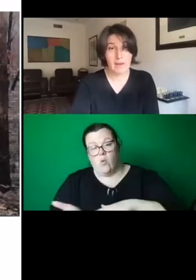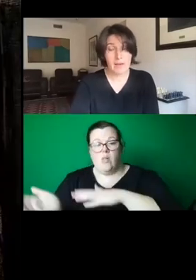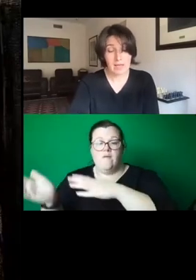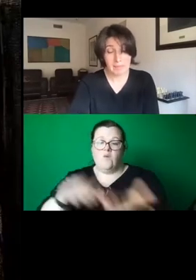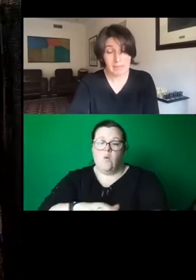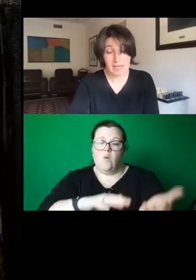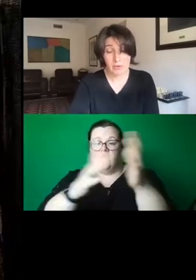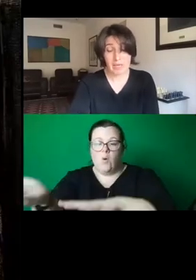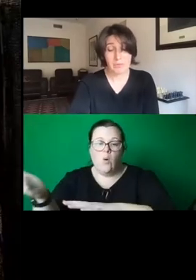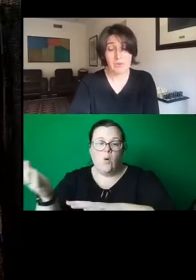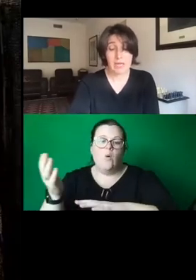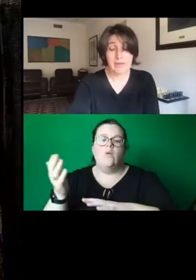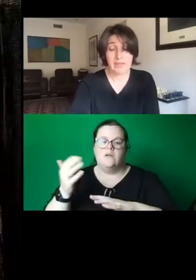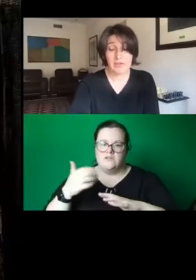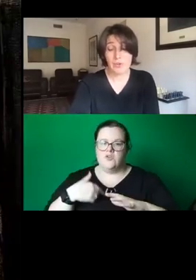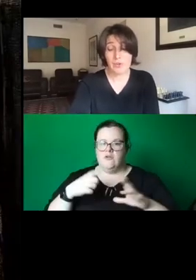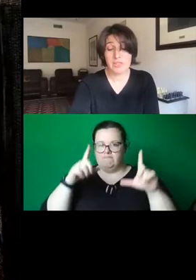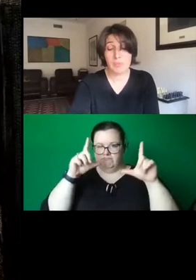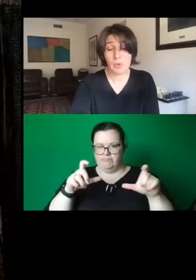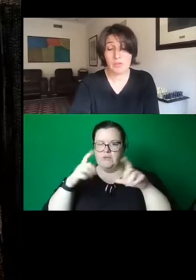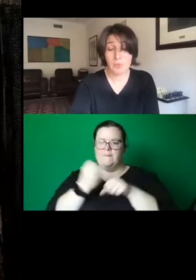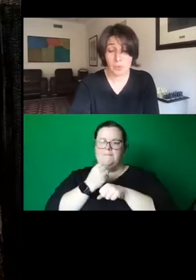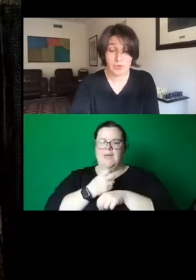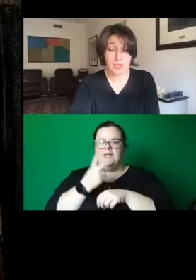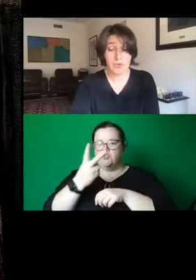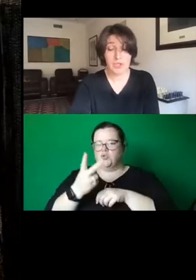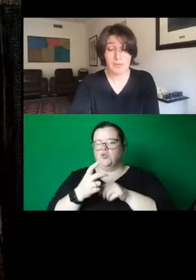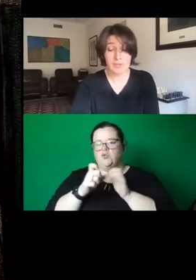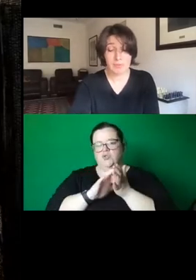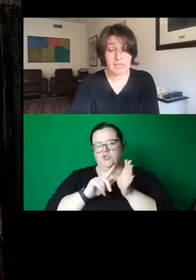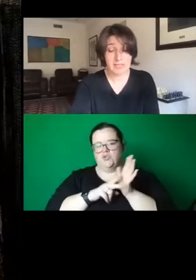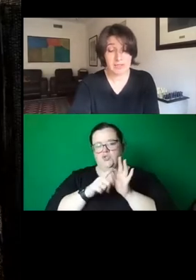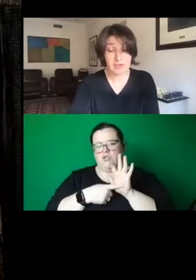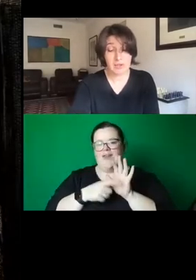coming back to melbourne i then turned this polling booth into shapes reminiscent of